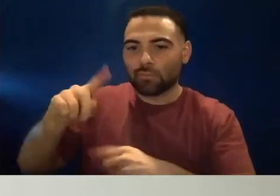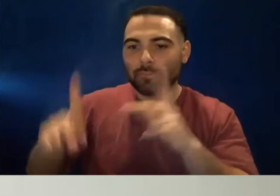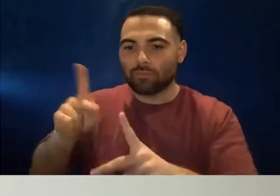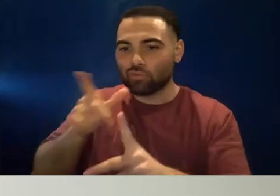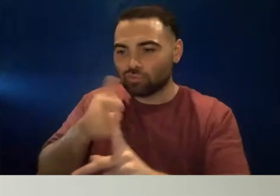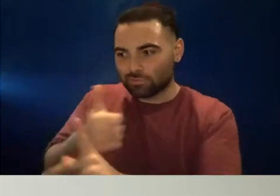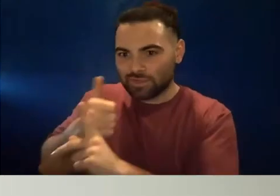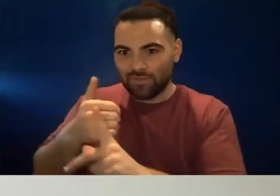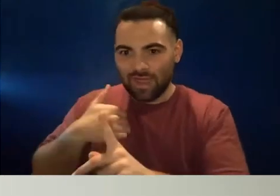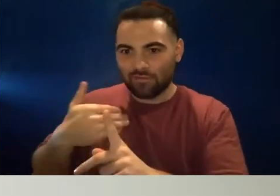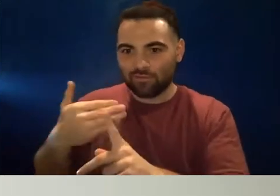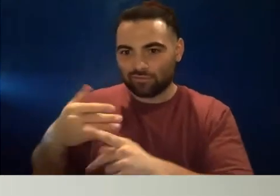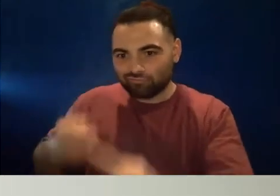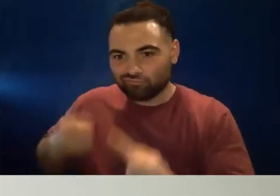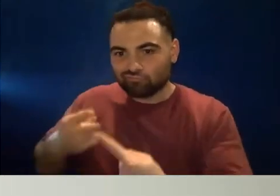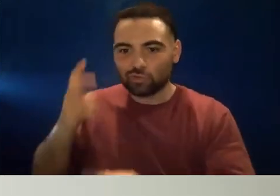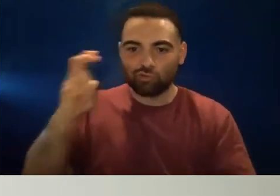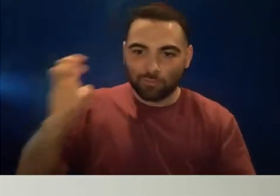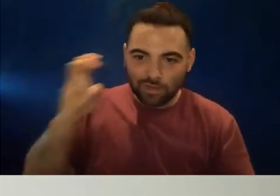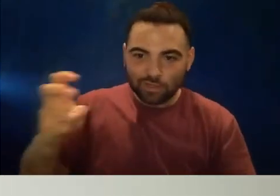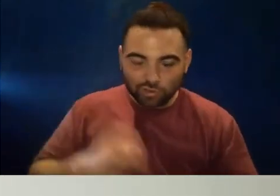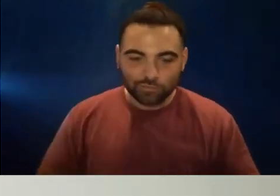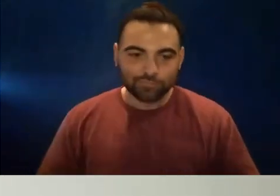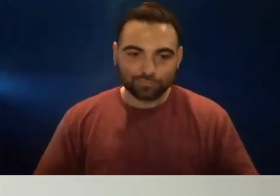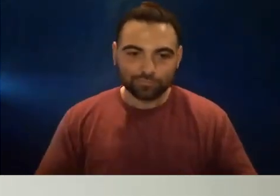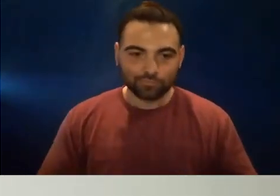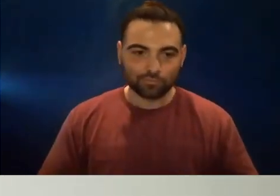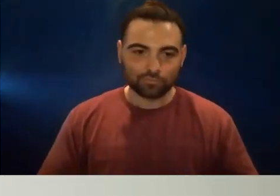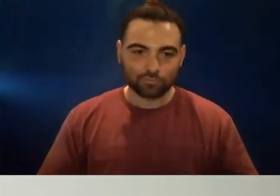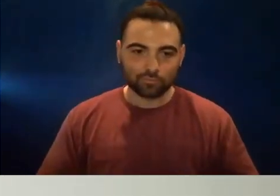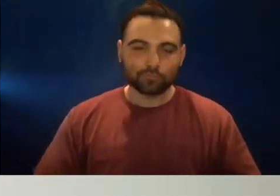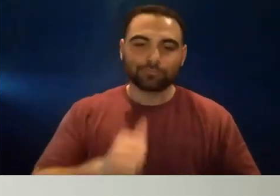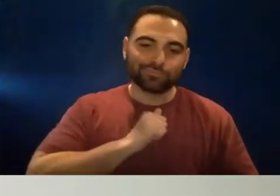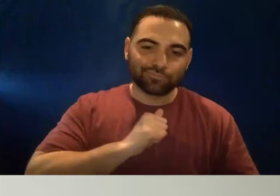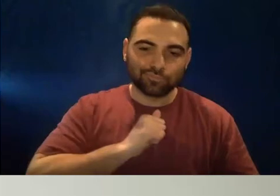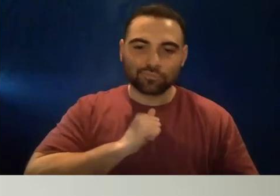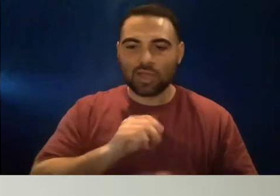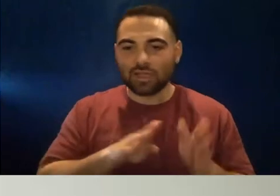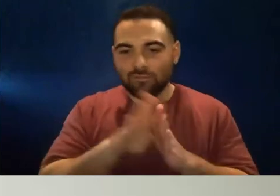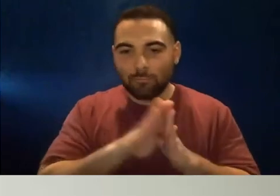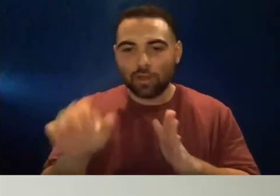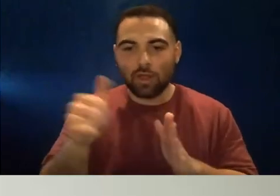and I was working on a separate project to kind of develop a training resource and guide for people